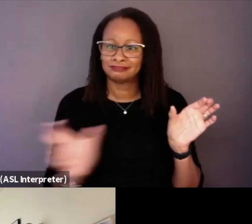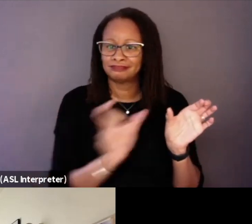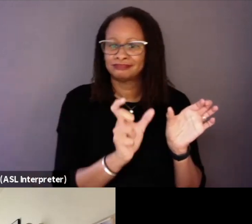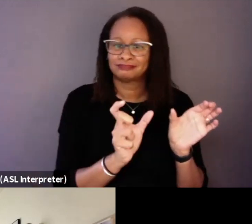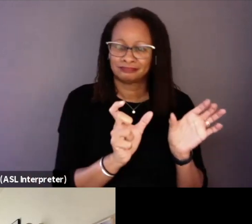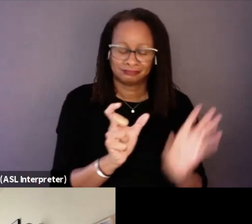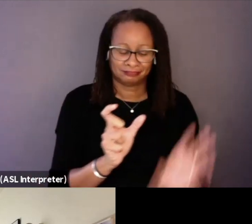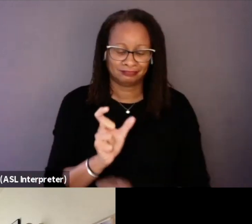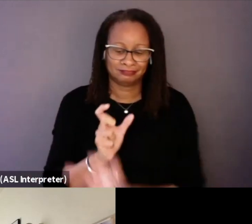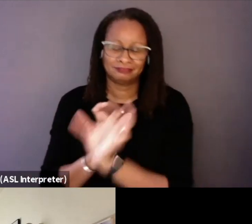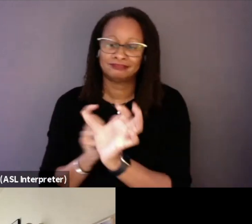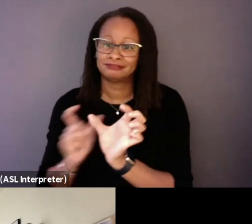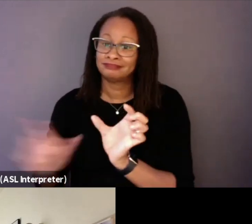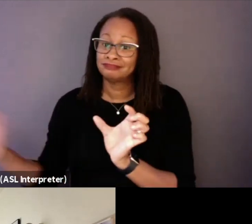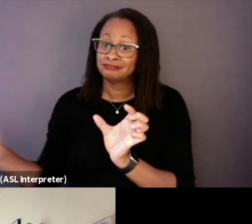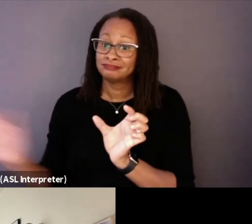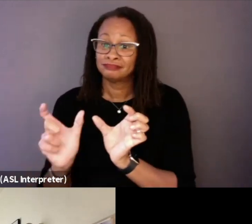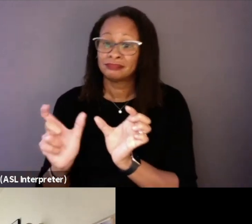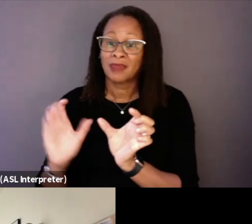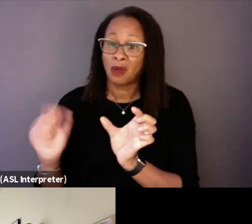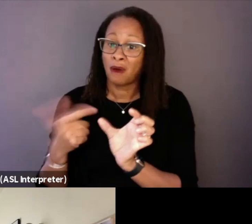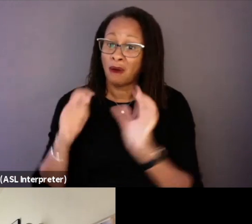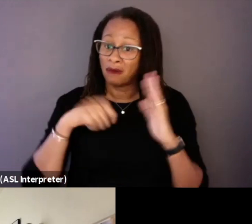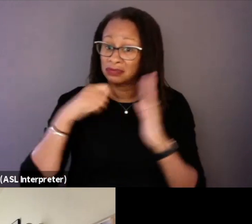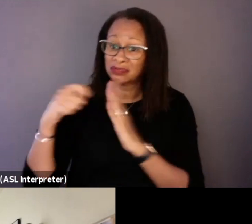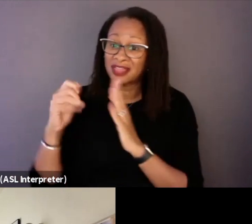And so that was also a way of me to get to know her